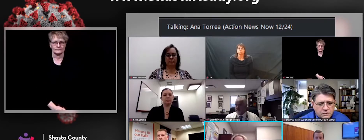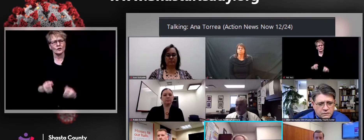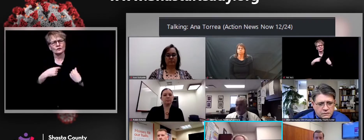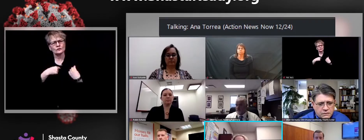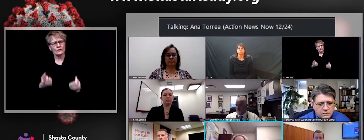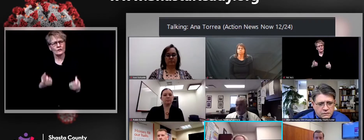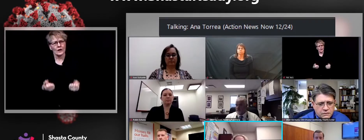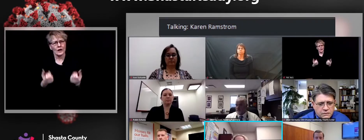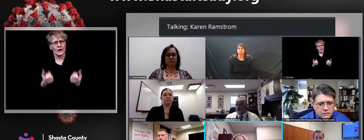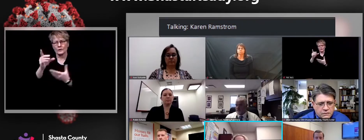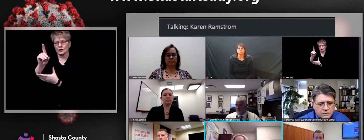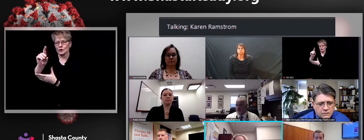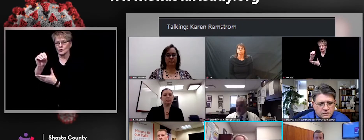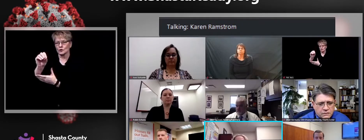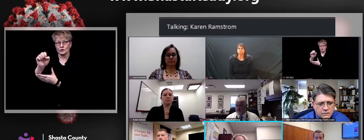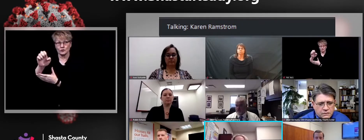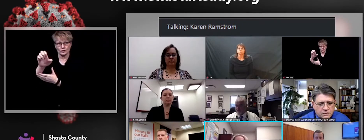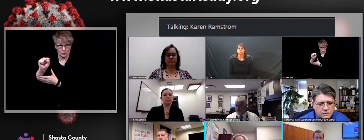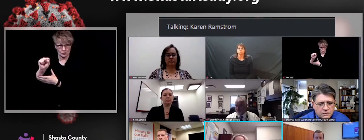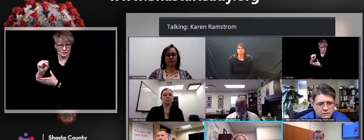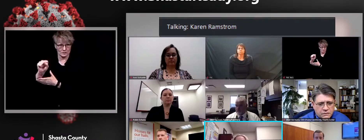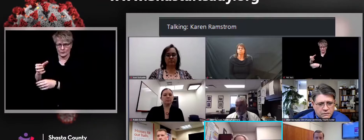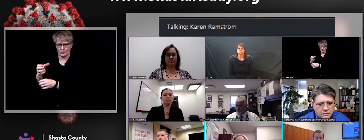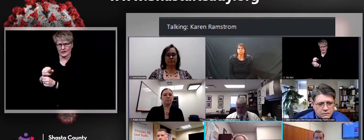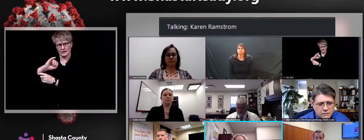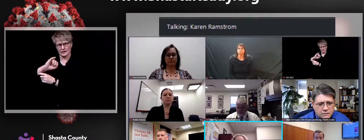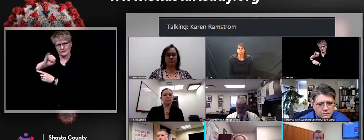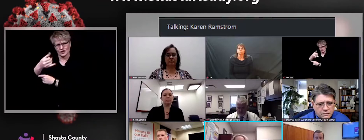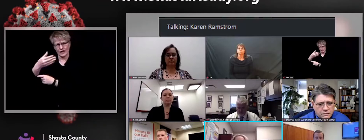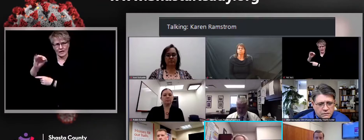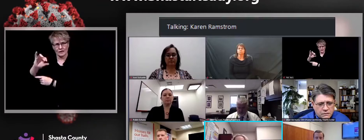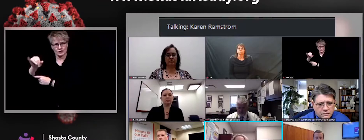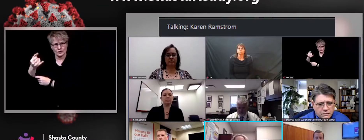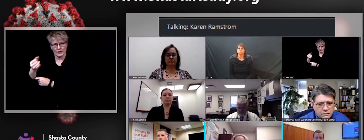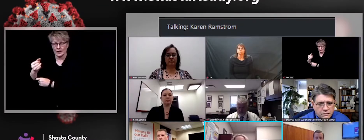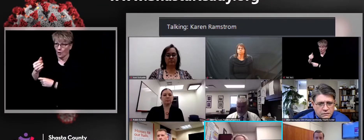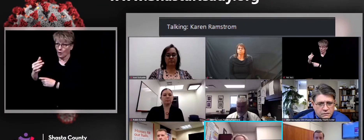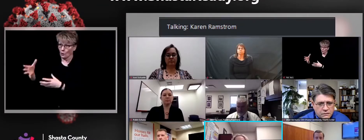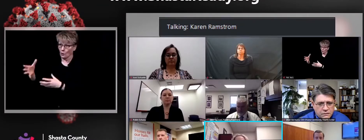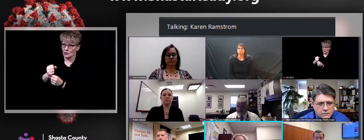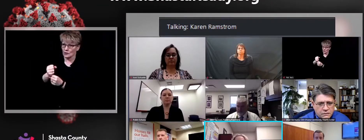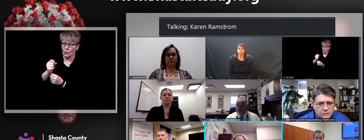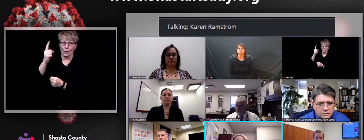So we did receive our full allocation of 1,400 doses today, I believe.